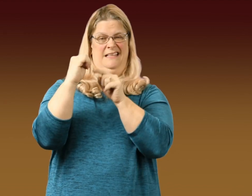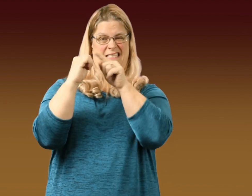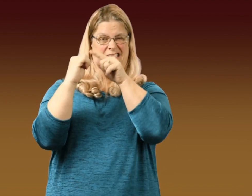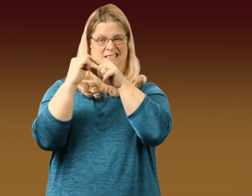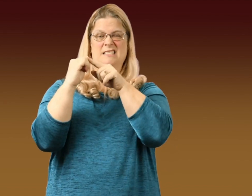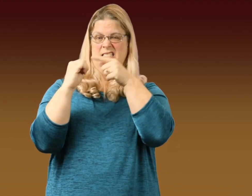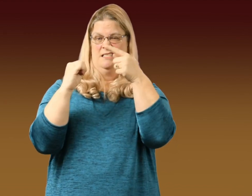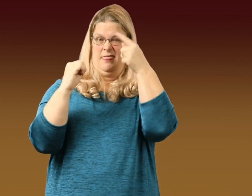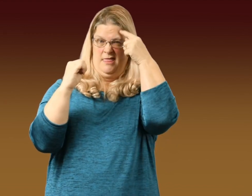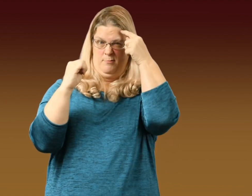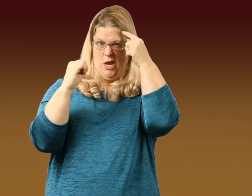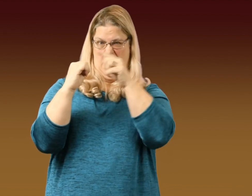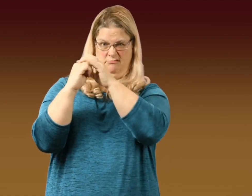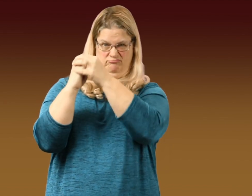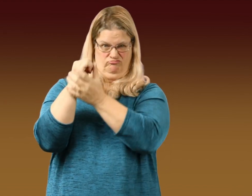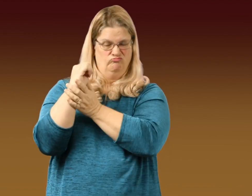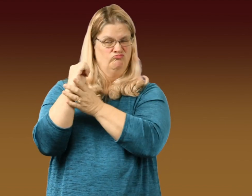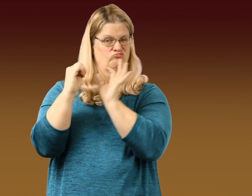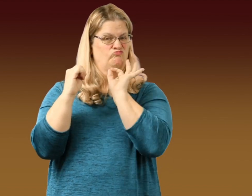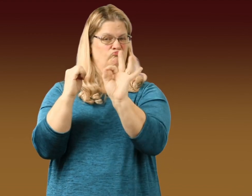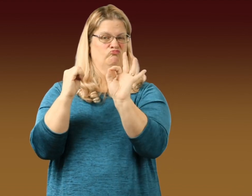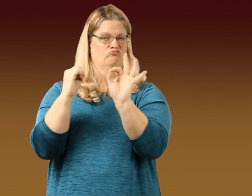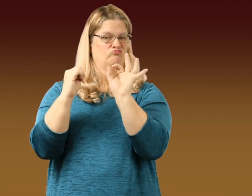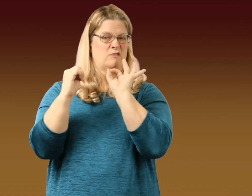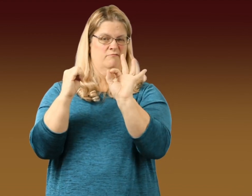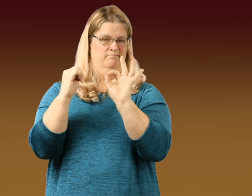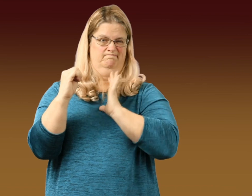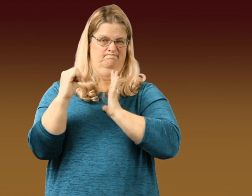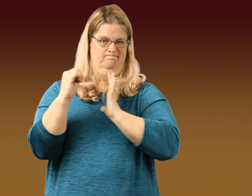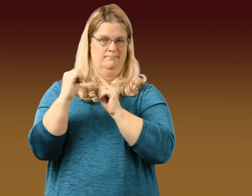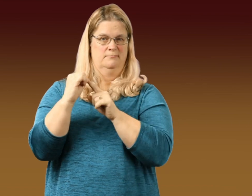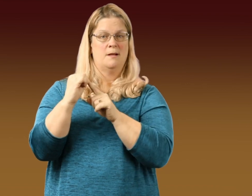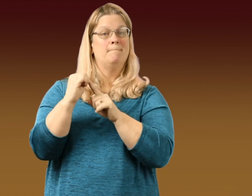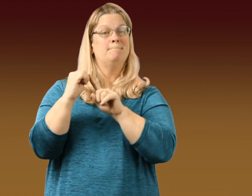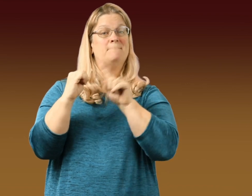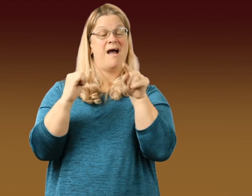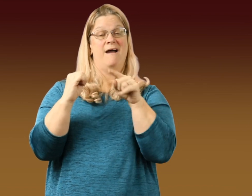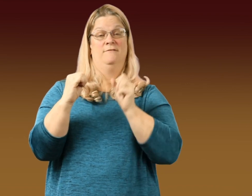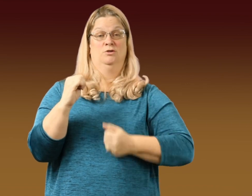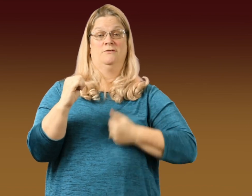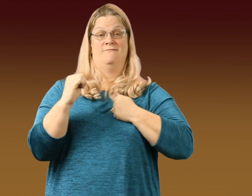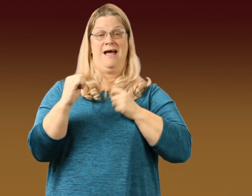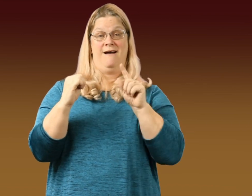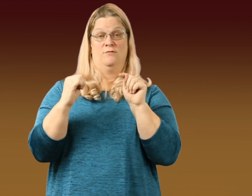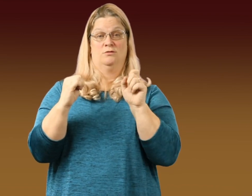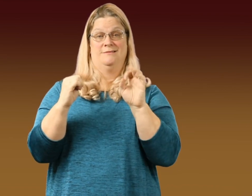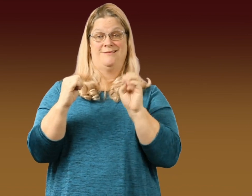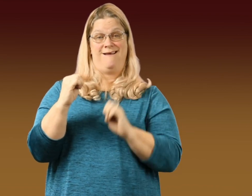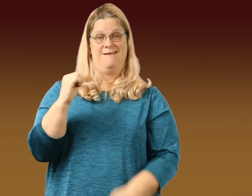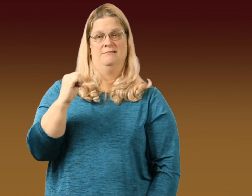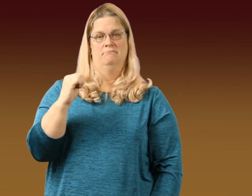So this fist here -- this symbolizes the brain. This is a brain that is functioning typically.